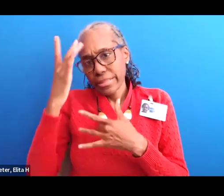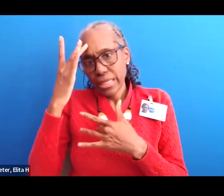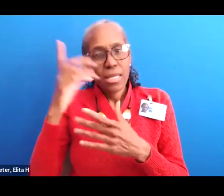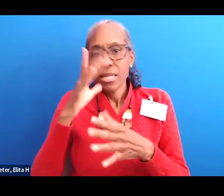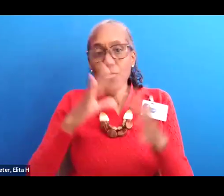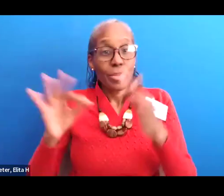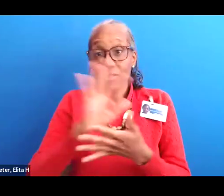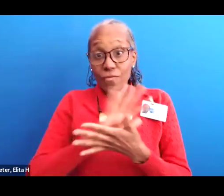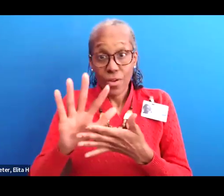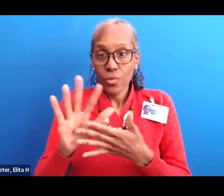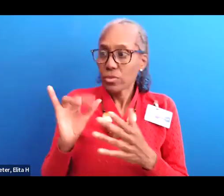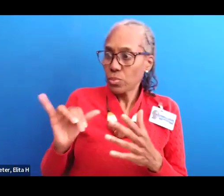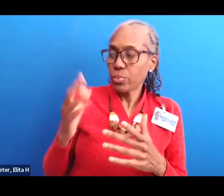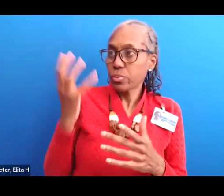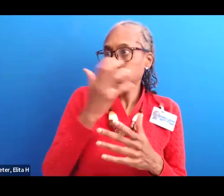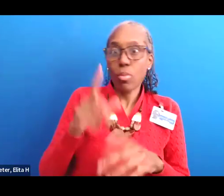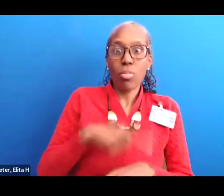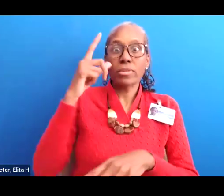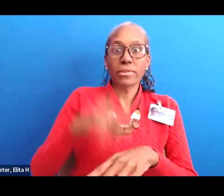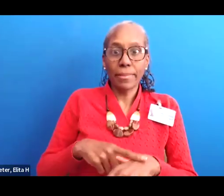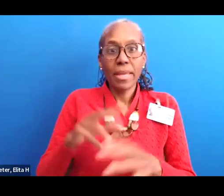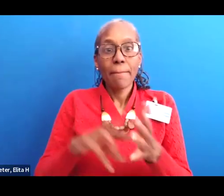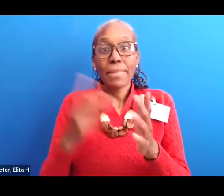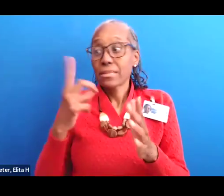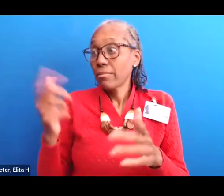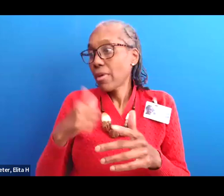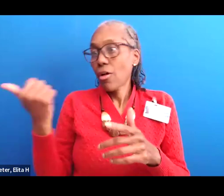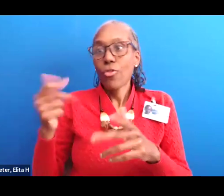Whoa, that is a long time. Cause that means somebody else is having to do that.